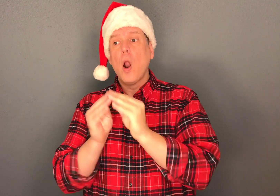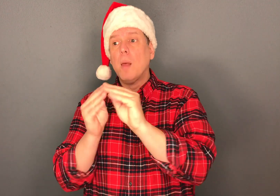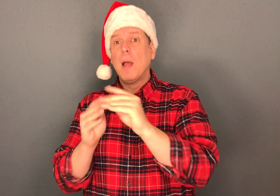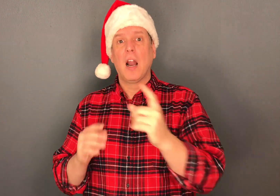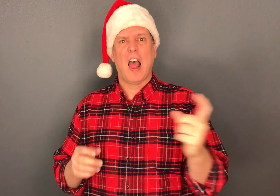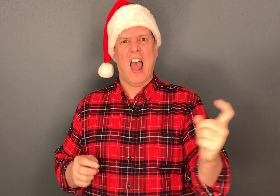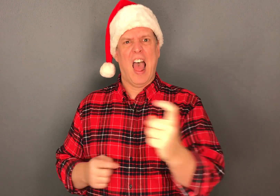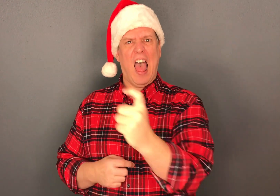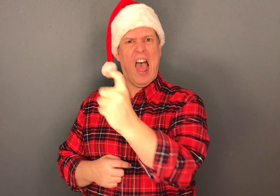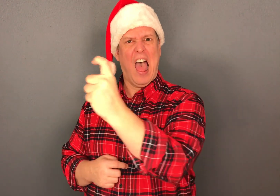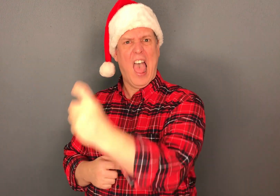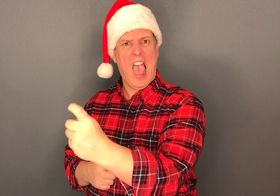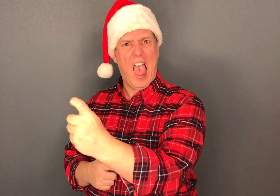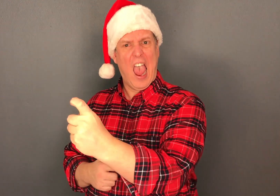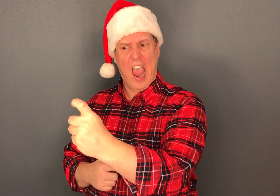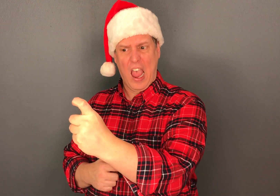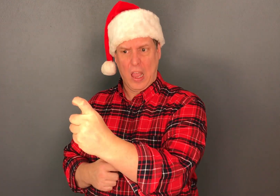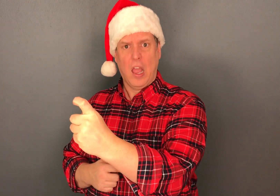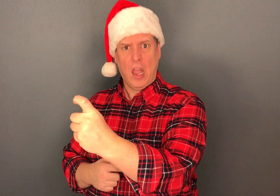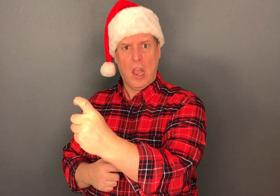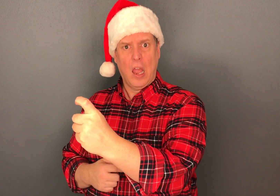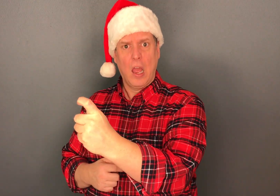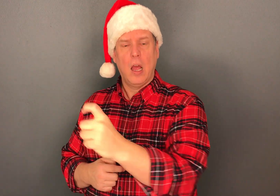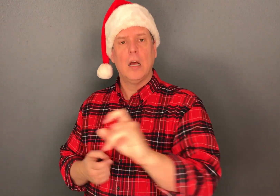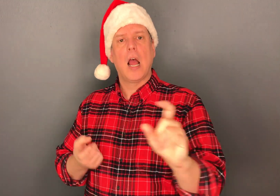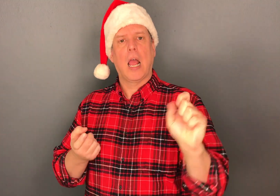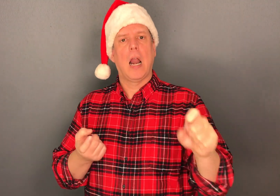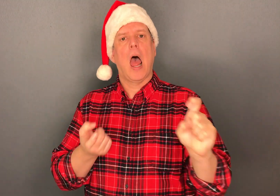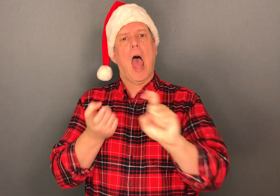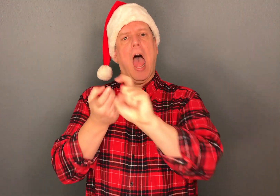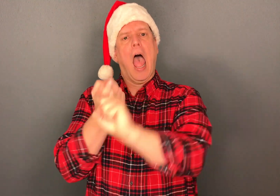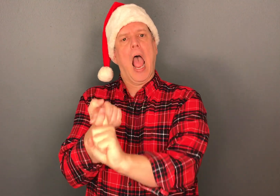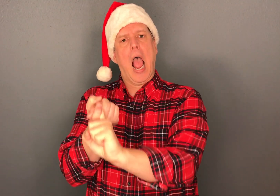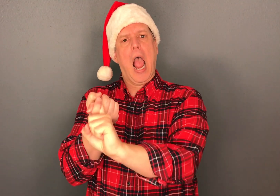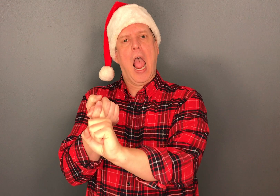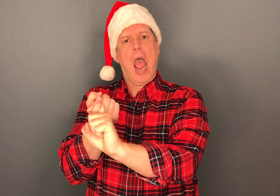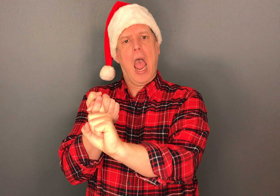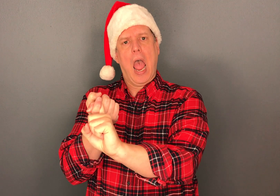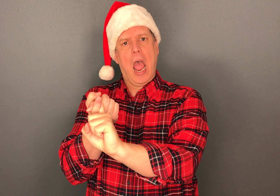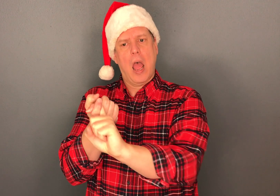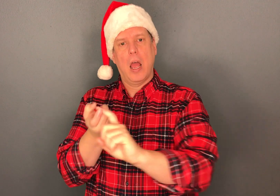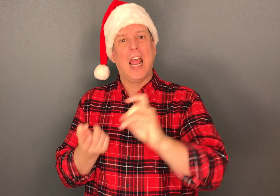hook so you use the same sign for hanging an ornament and it can look like